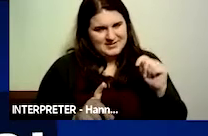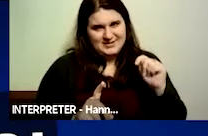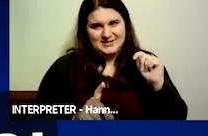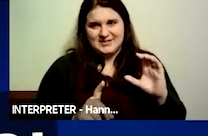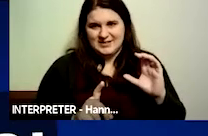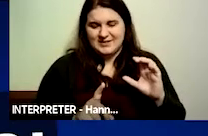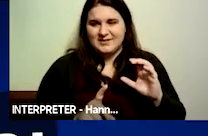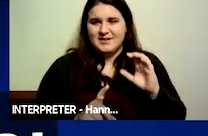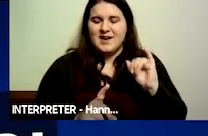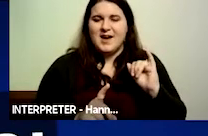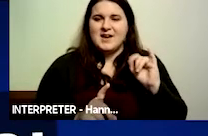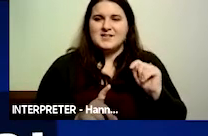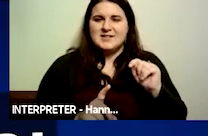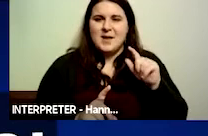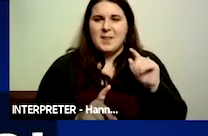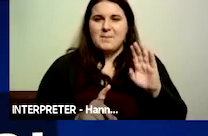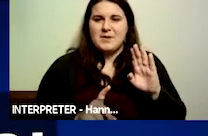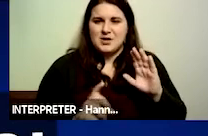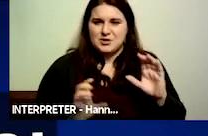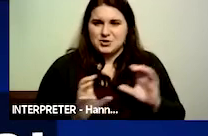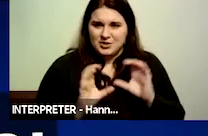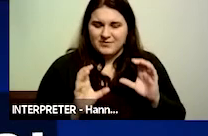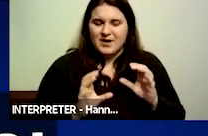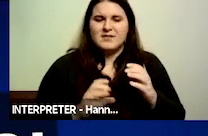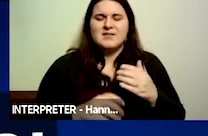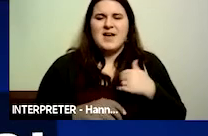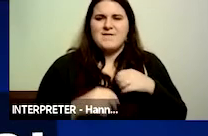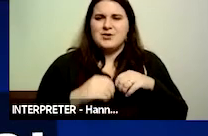Rick Mislan: Holding degrees from the University of Florida Trinity International University,